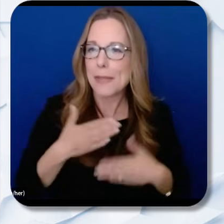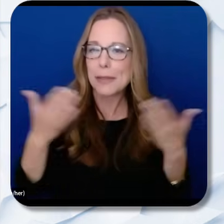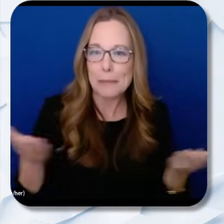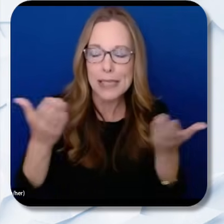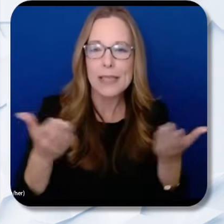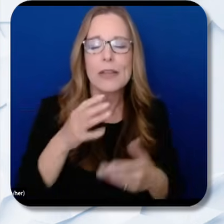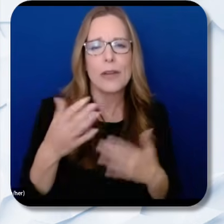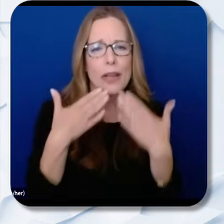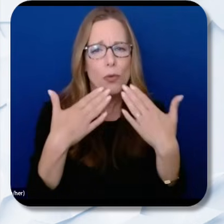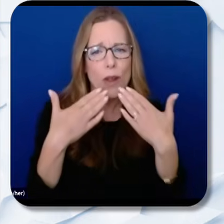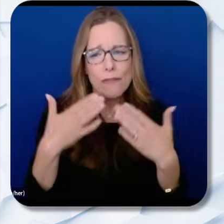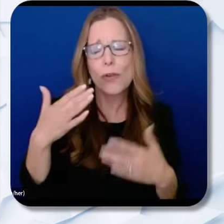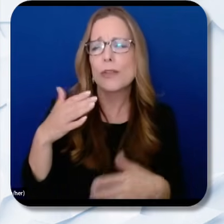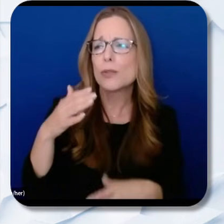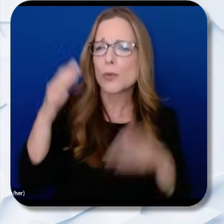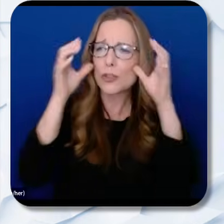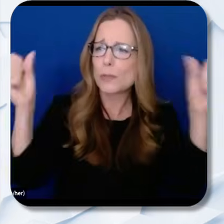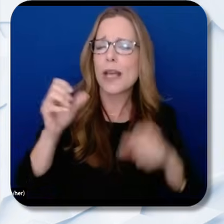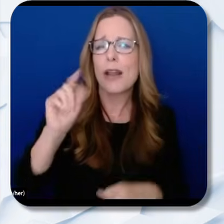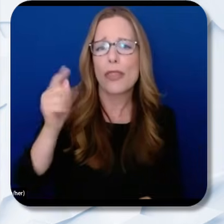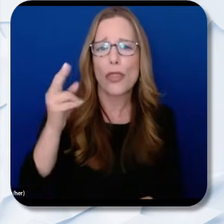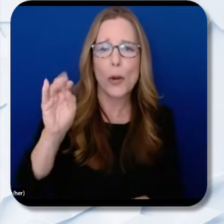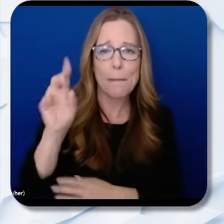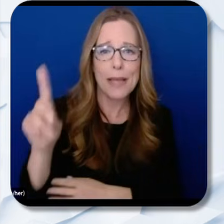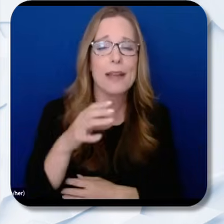Grateful to Superintendent Thumond and Assemblymember Jackson for being